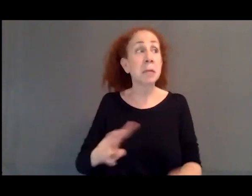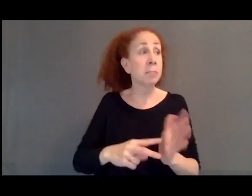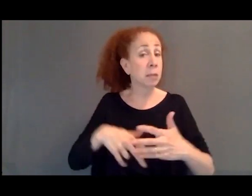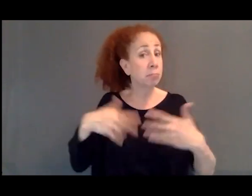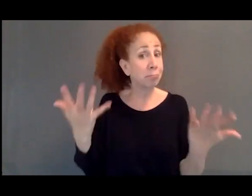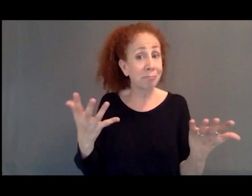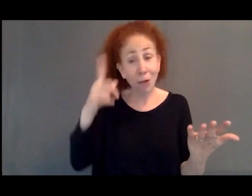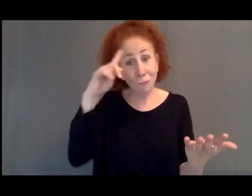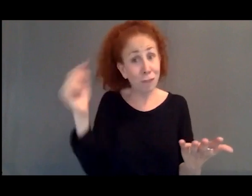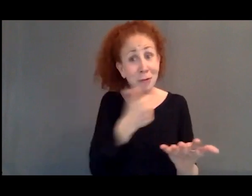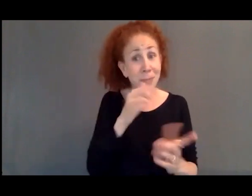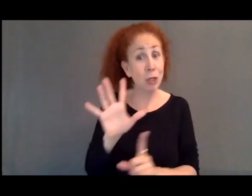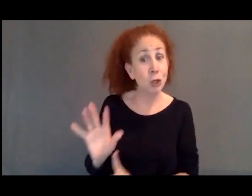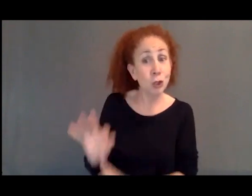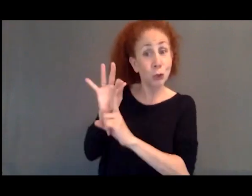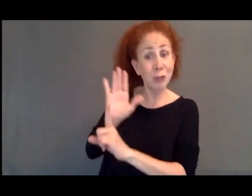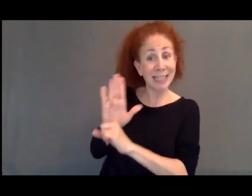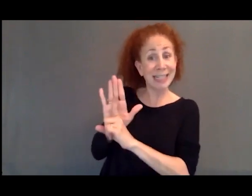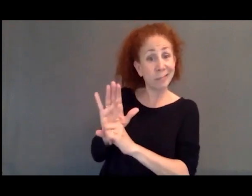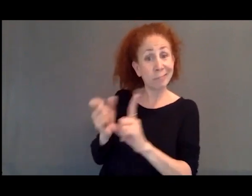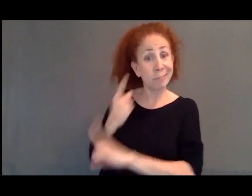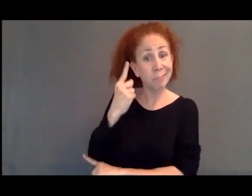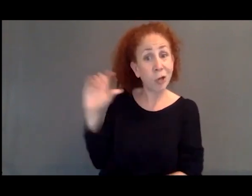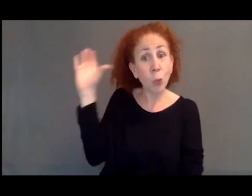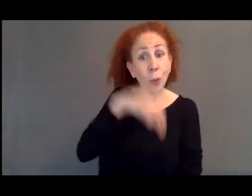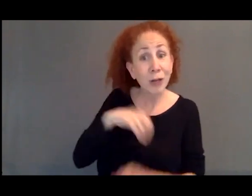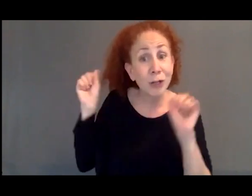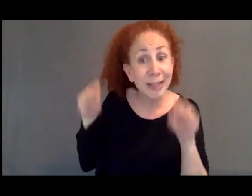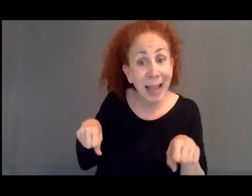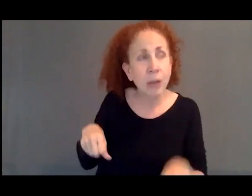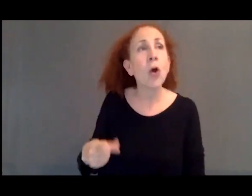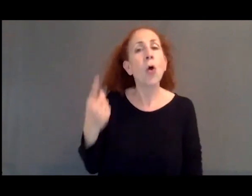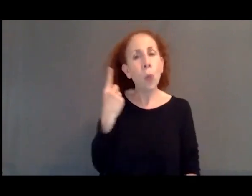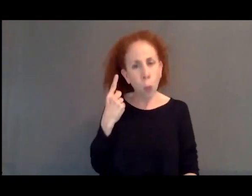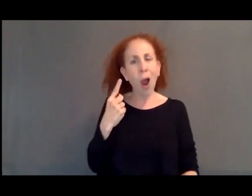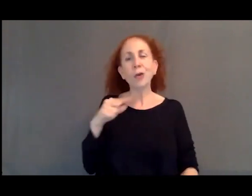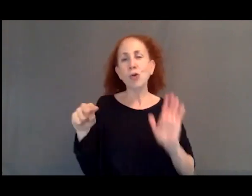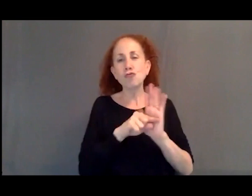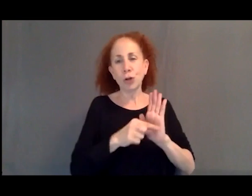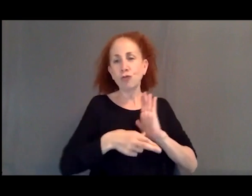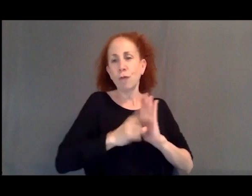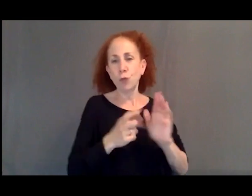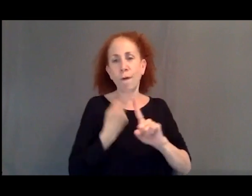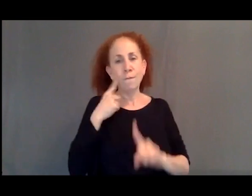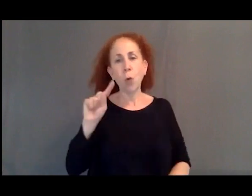to be unique and to be weird. I read one critical review of The Sympathizer where the reviewer said--